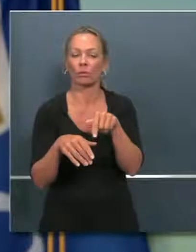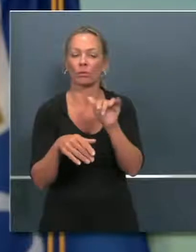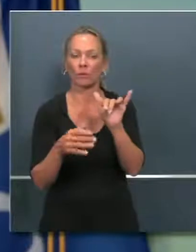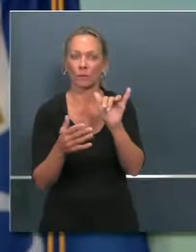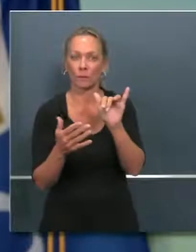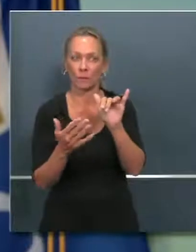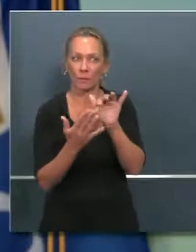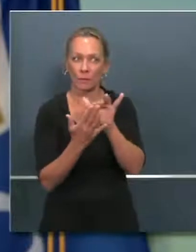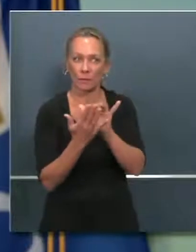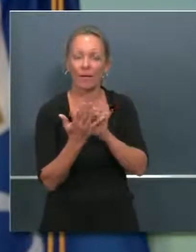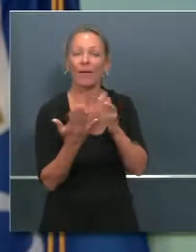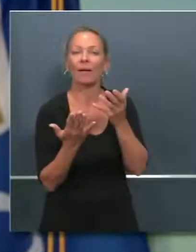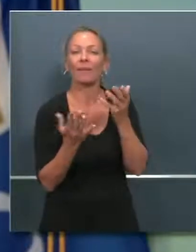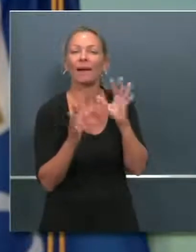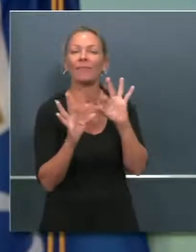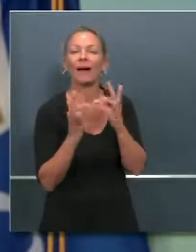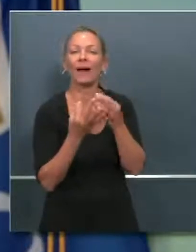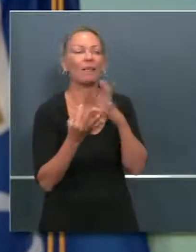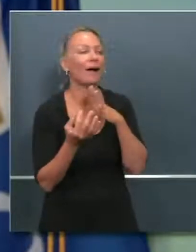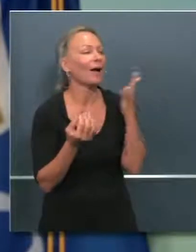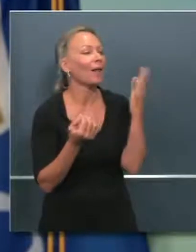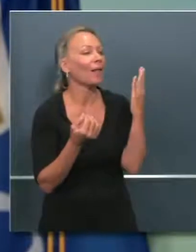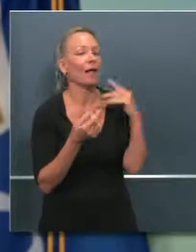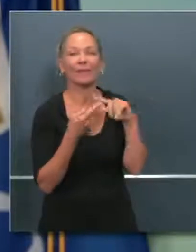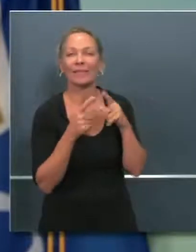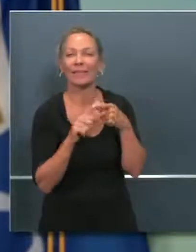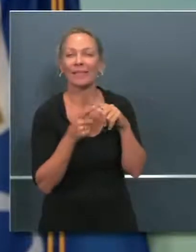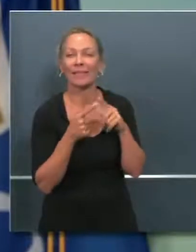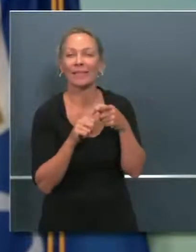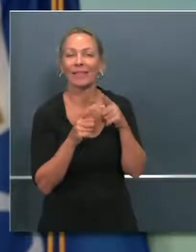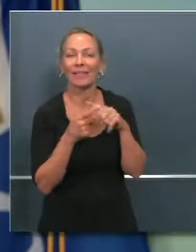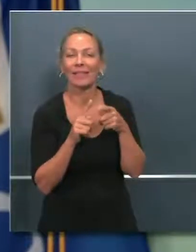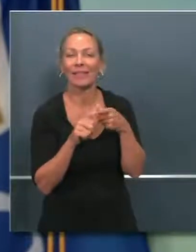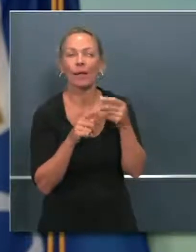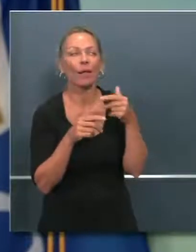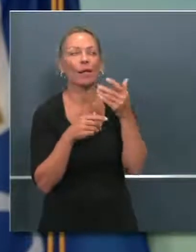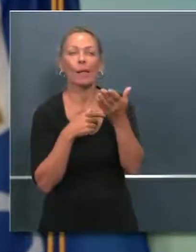their masks they immediately put the mask down in order to have a drink eat some food and all